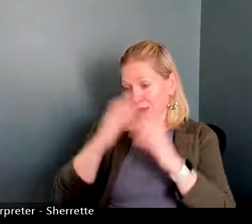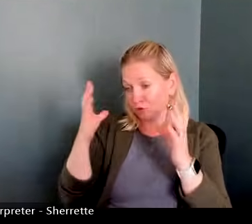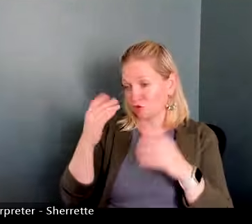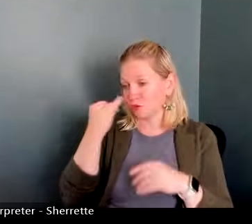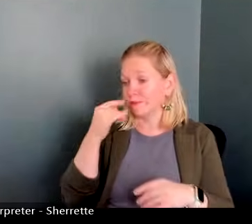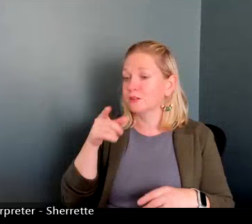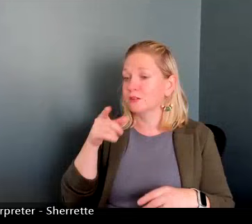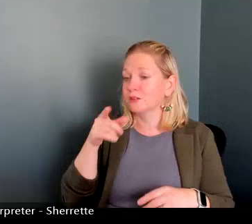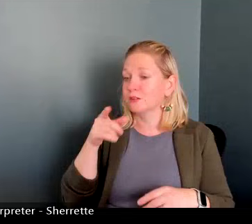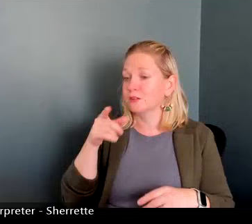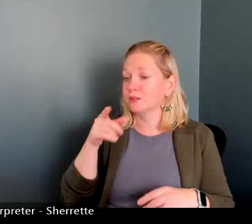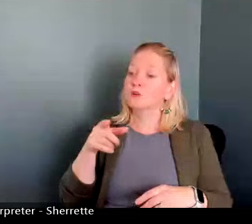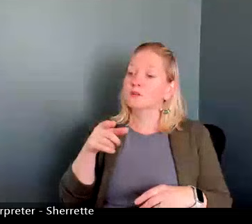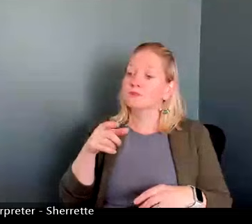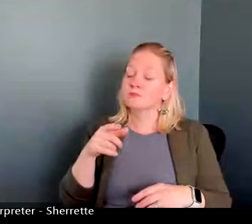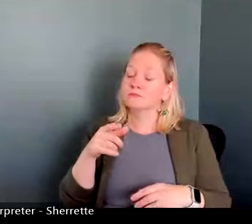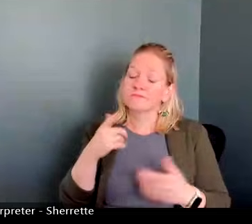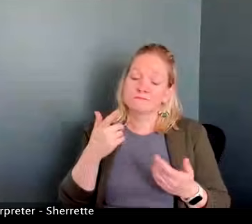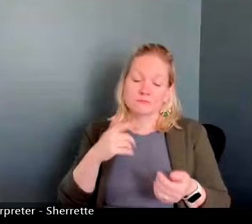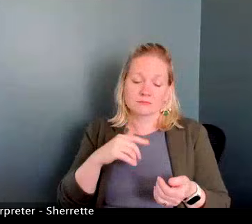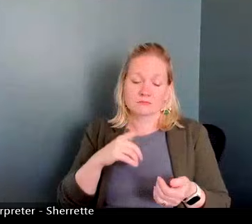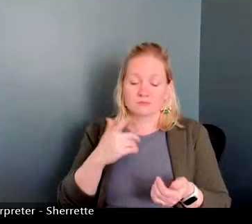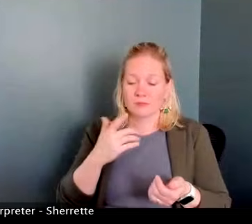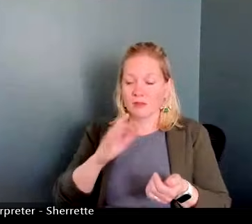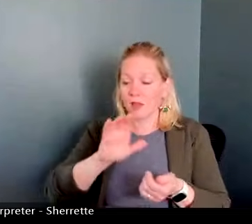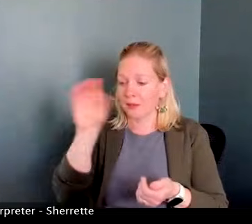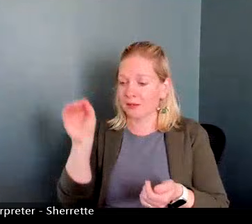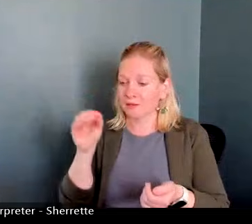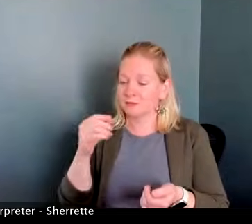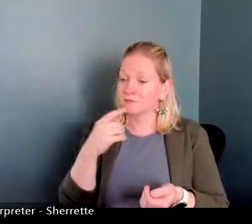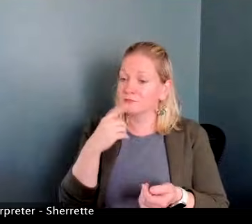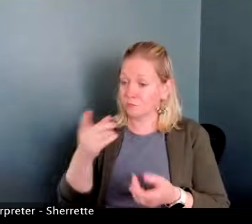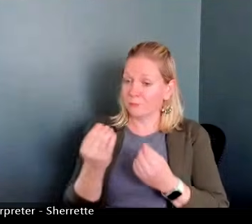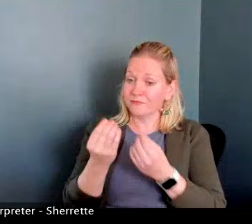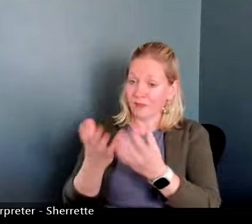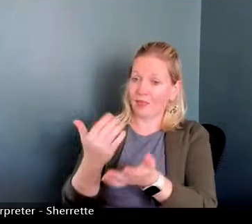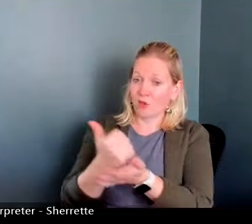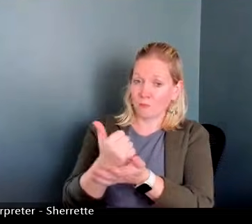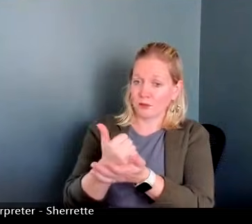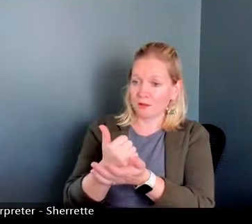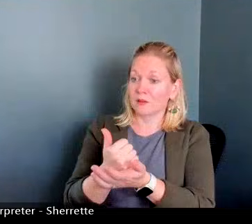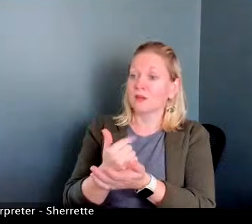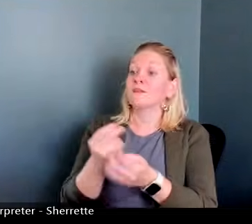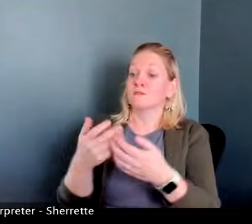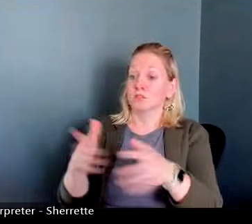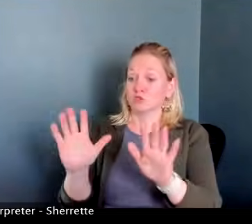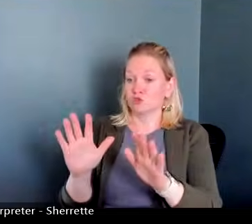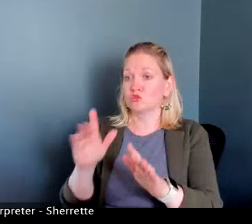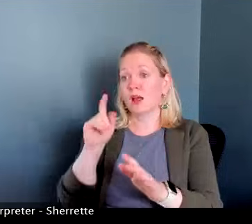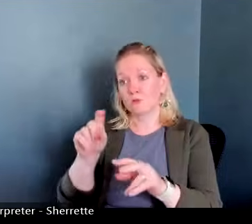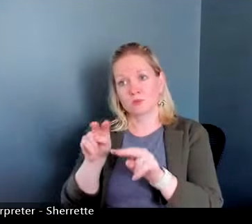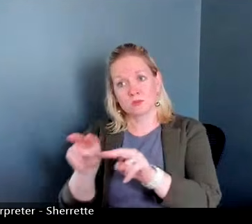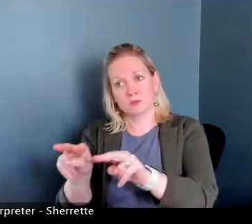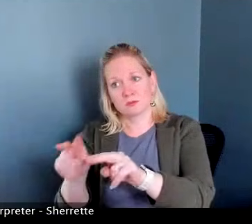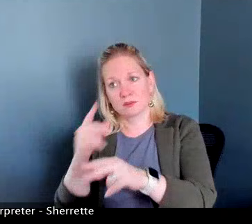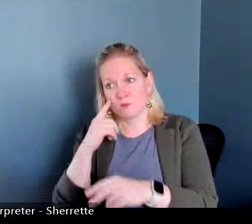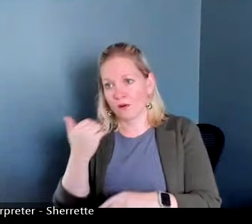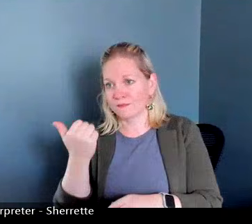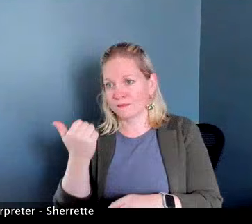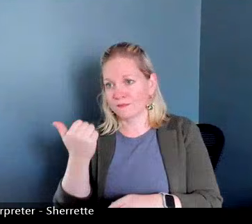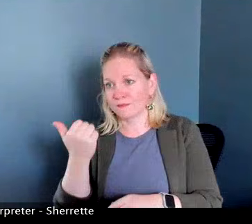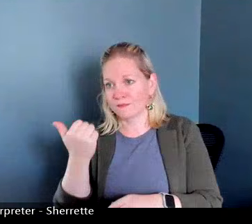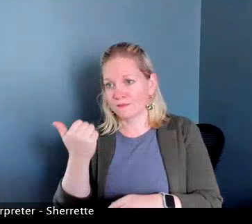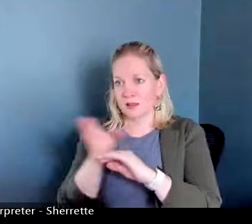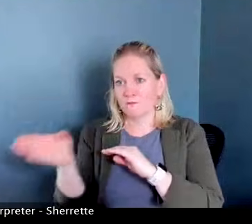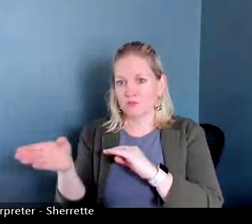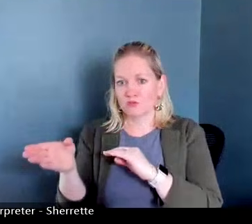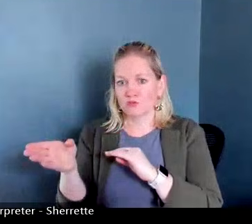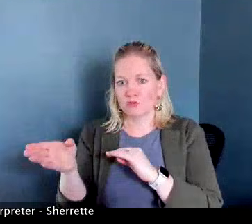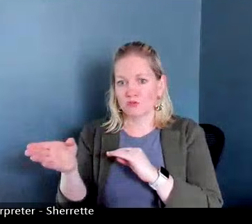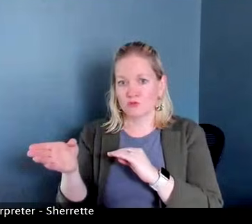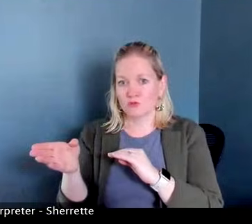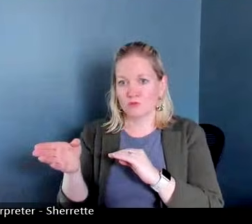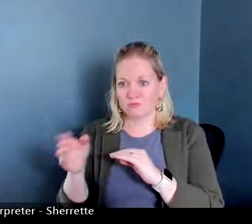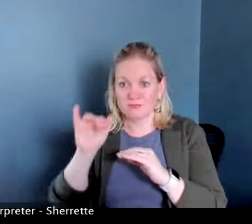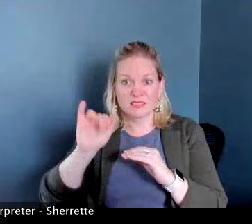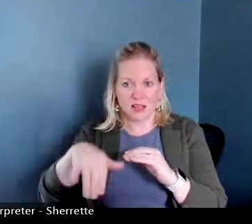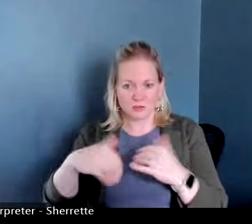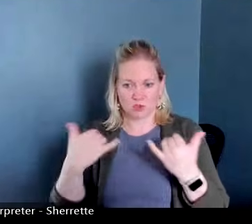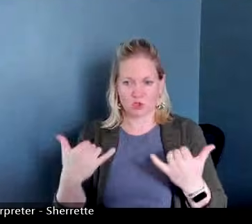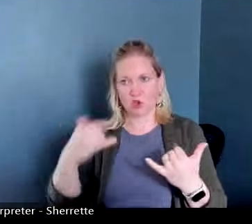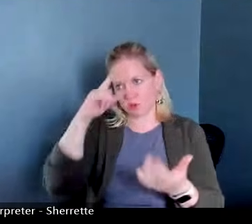you need to follow your patient for 15 years. And that's the current dogma for how long